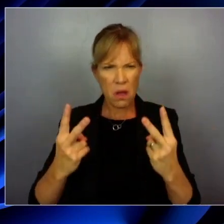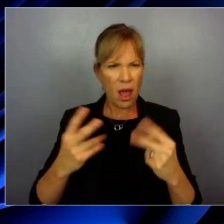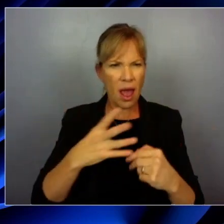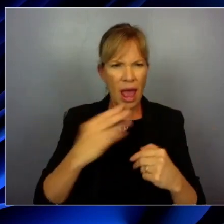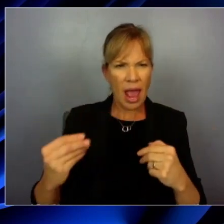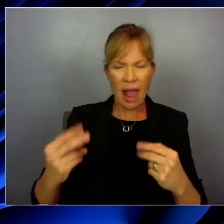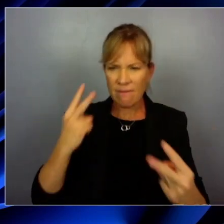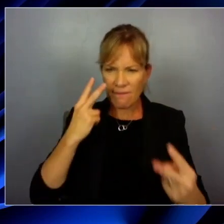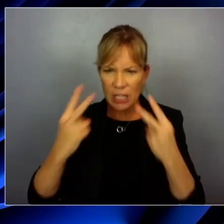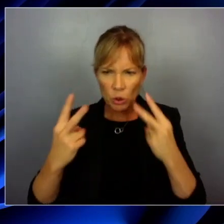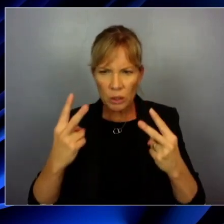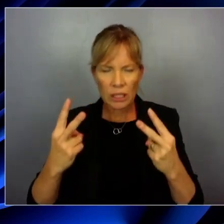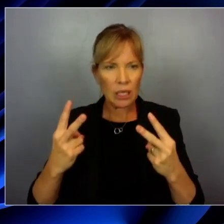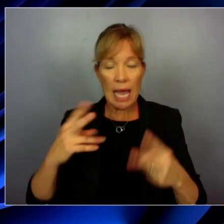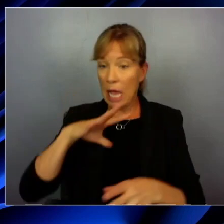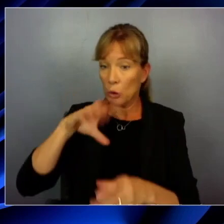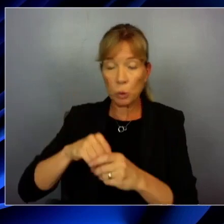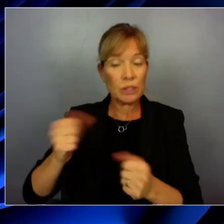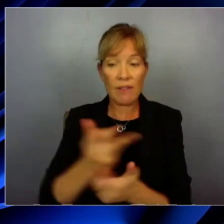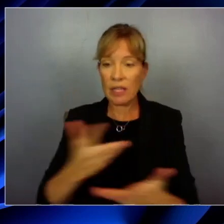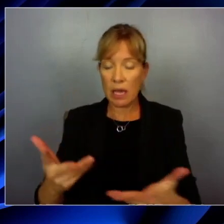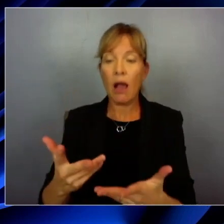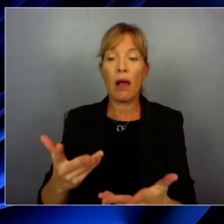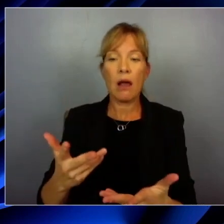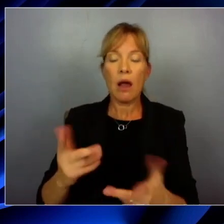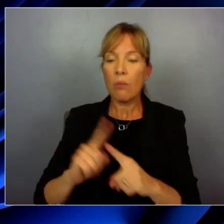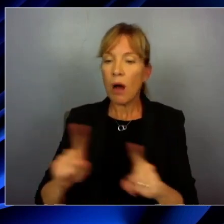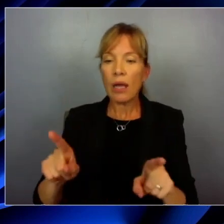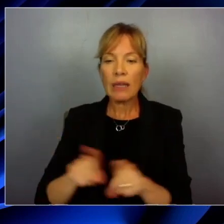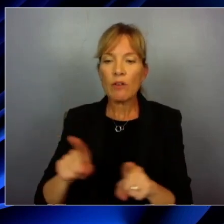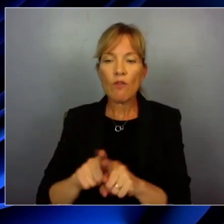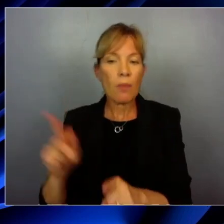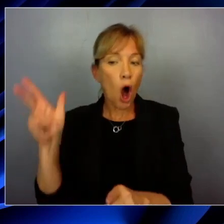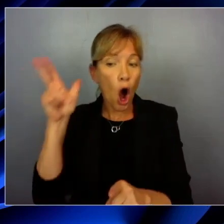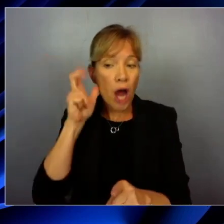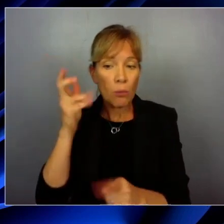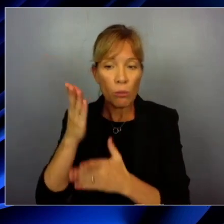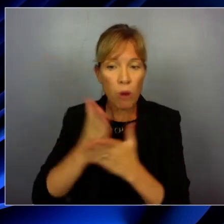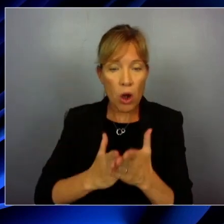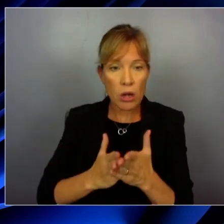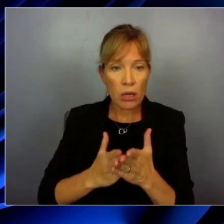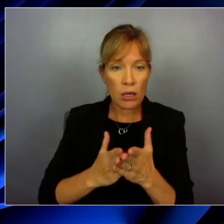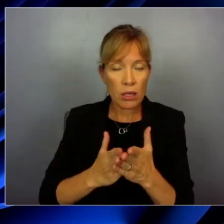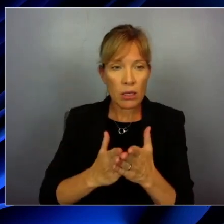but even from the audible side of things where people to may not be able to